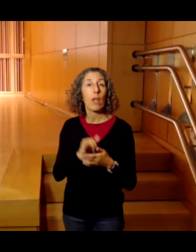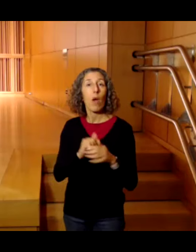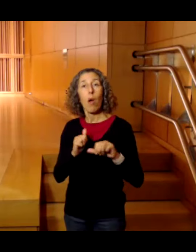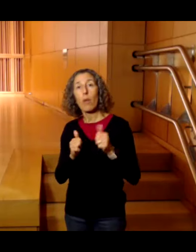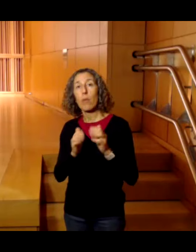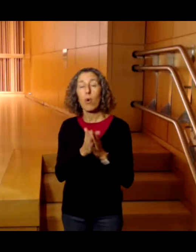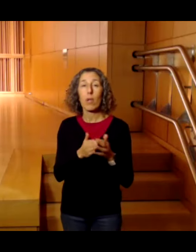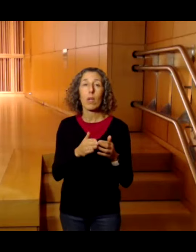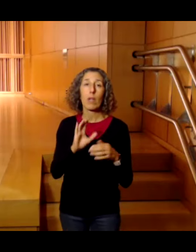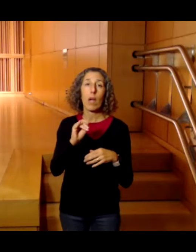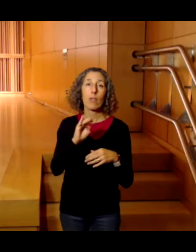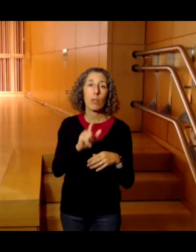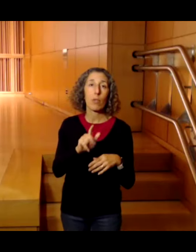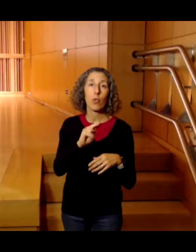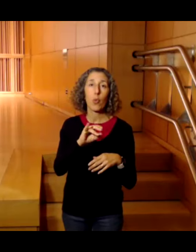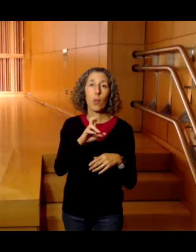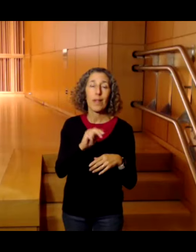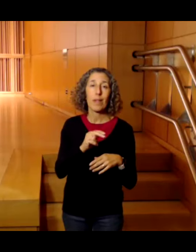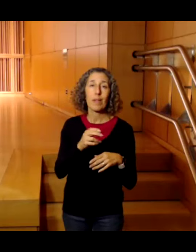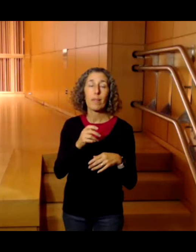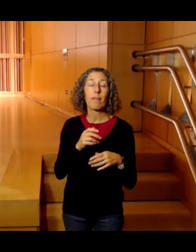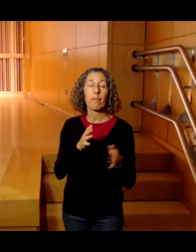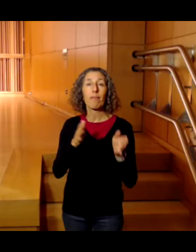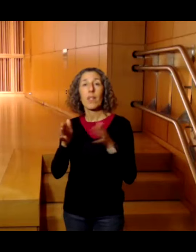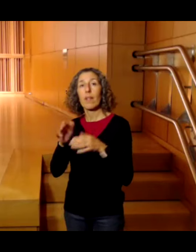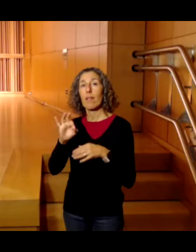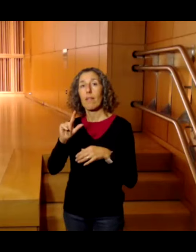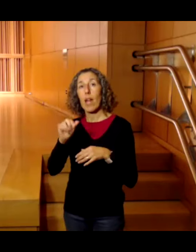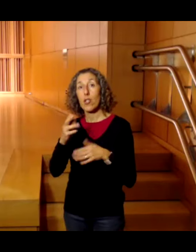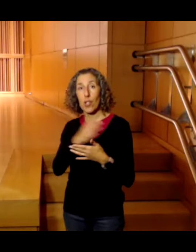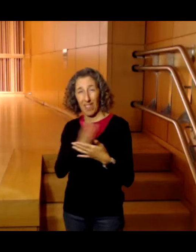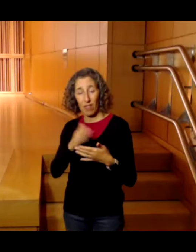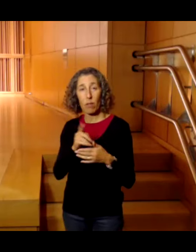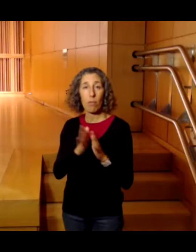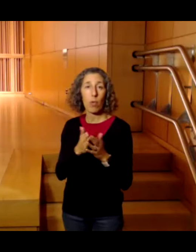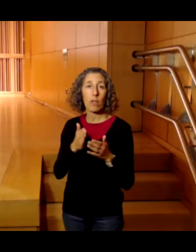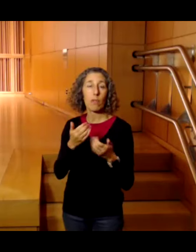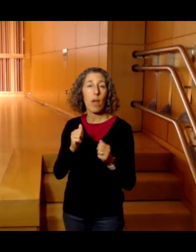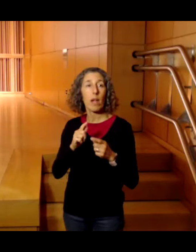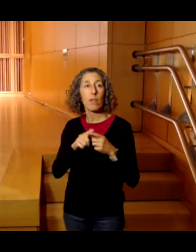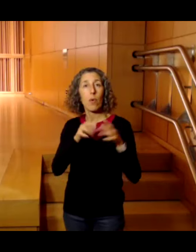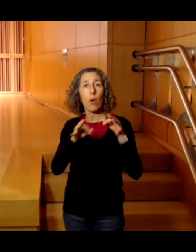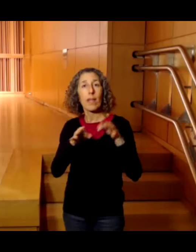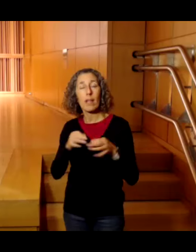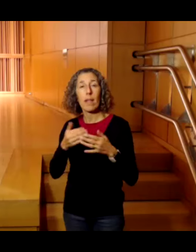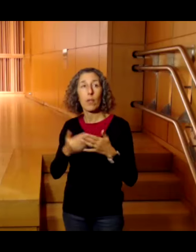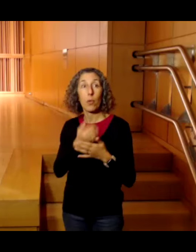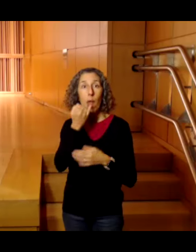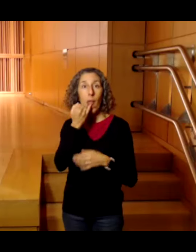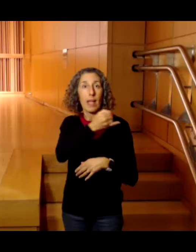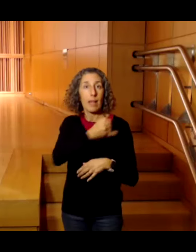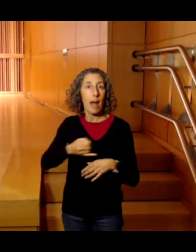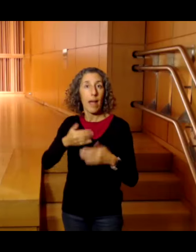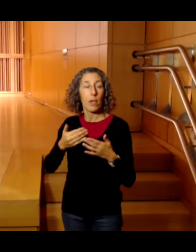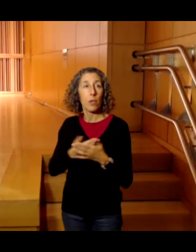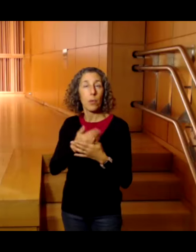to archives of the flesh is that it strives to articulate new lines of inquiry that, in fact, bust wide open our thinking.